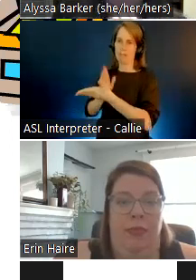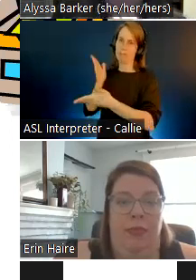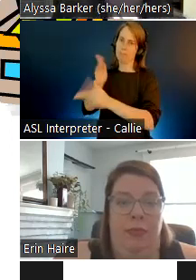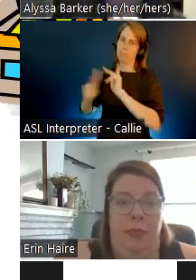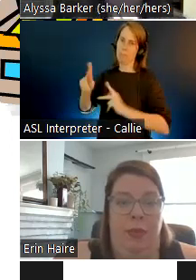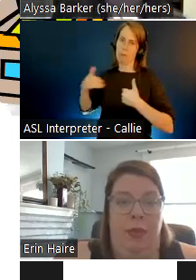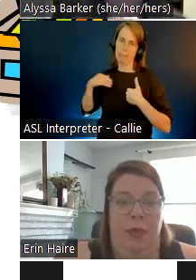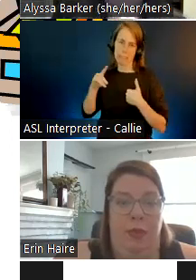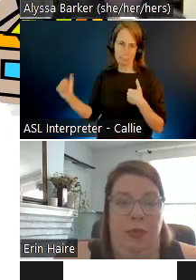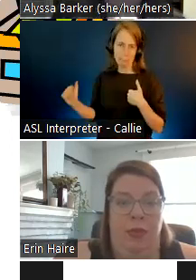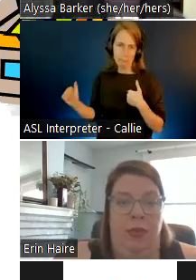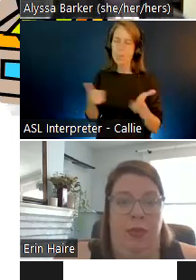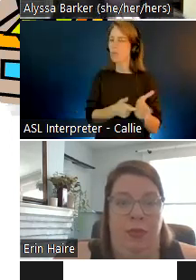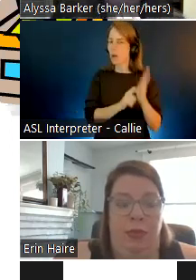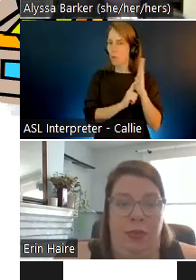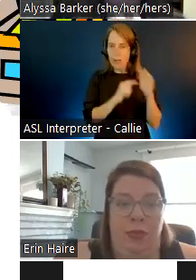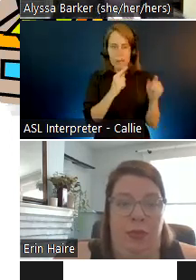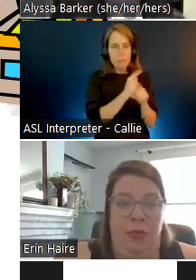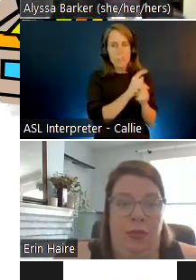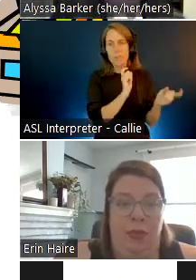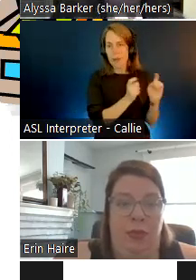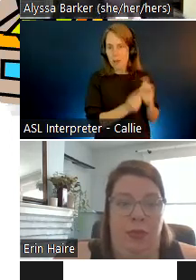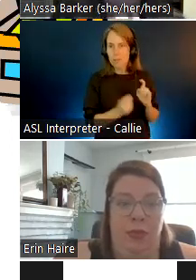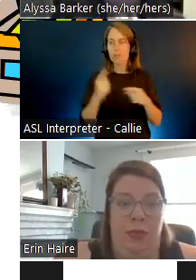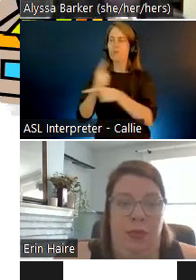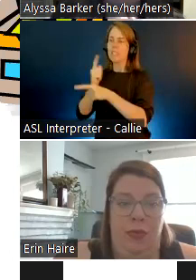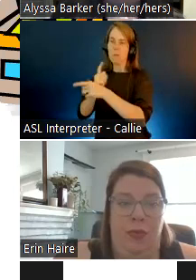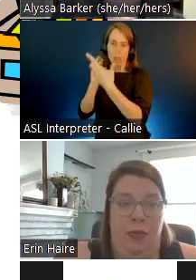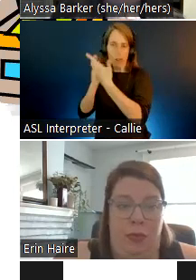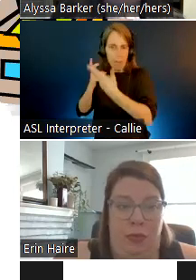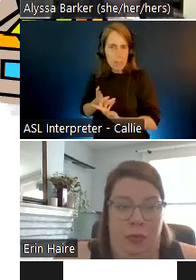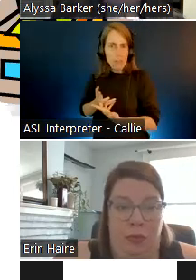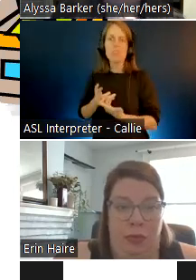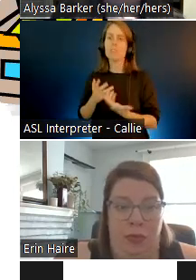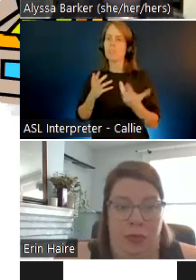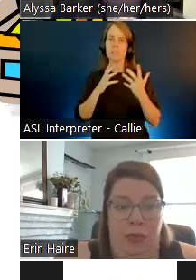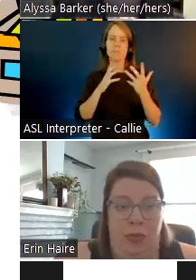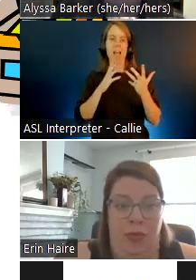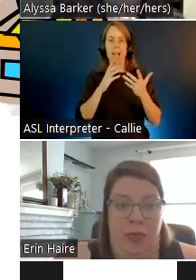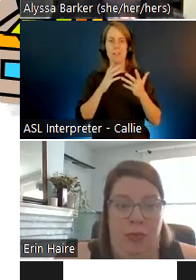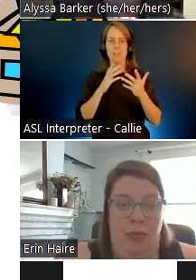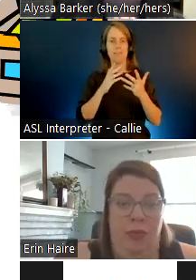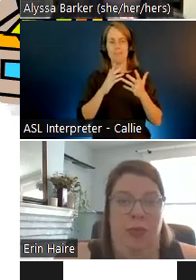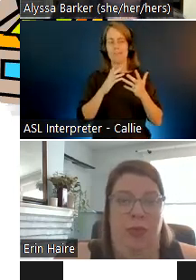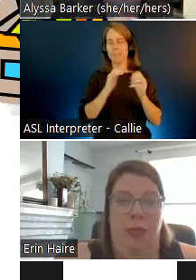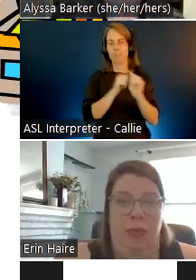modifications and accommodations and and non-discrimination and lots of other things um